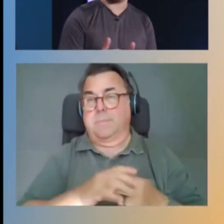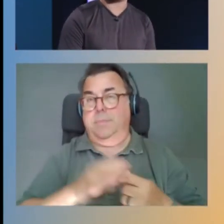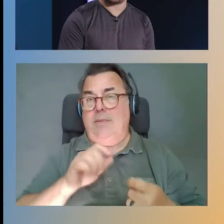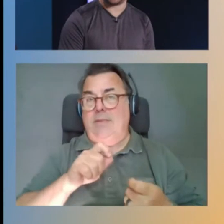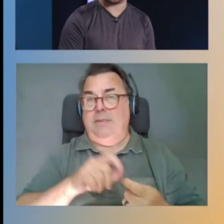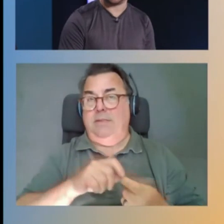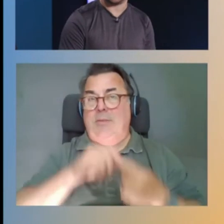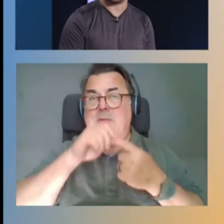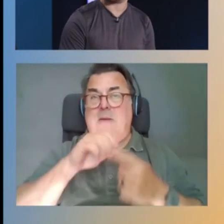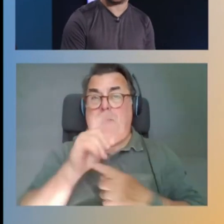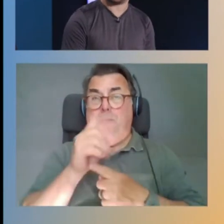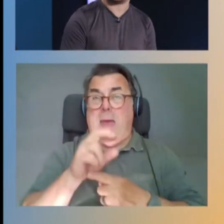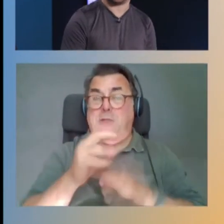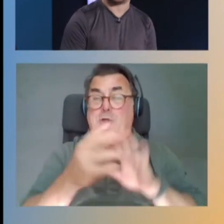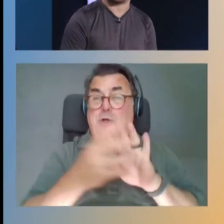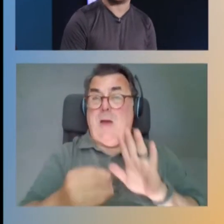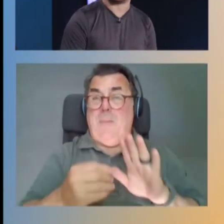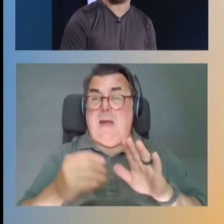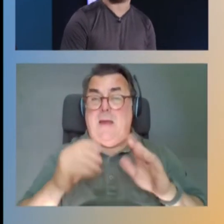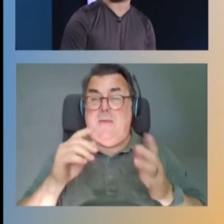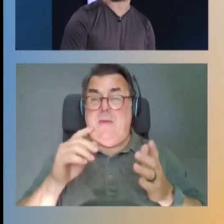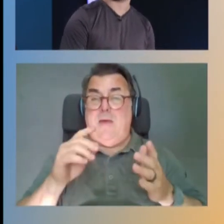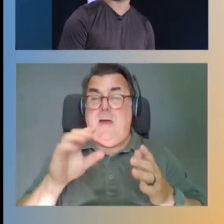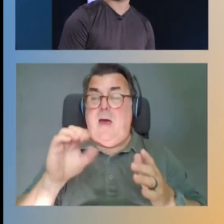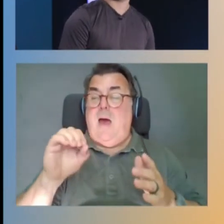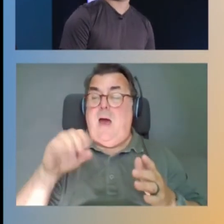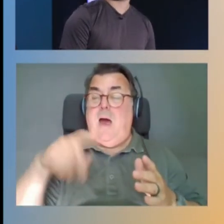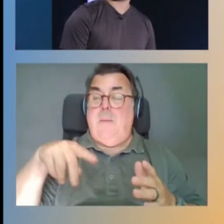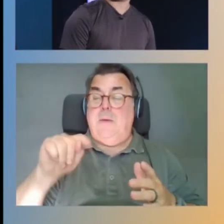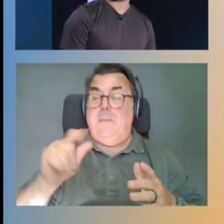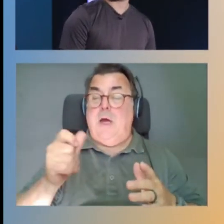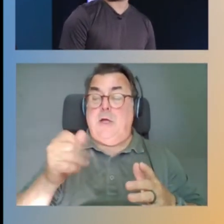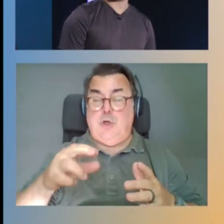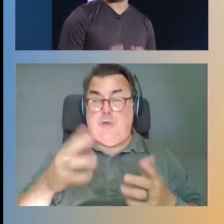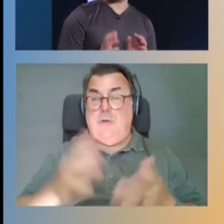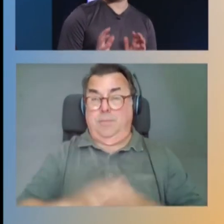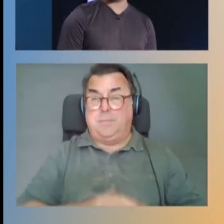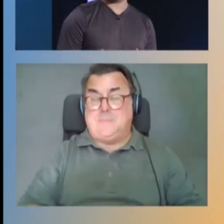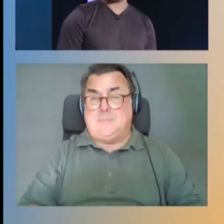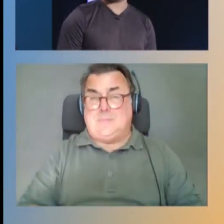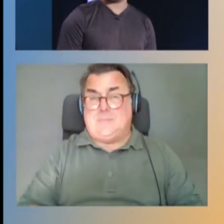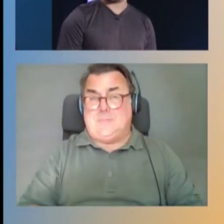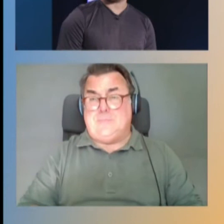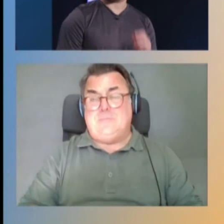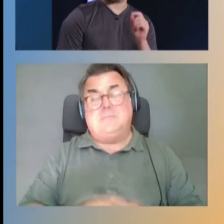and the gradient, and the optimizer, apology. Now, we can do better than that.